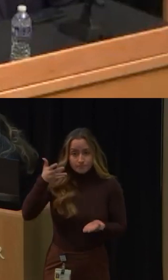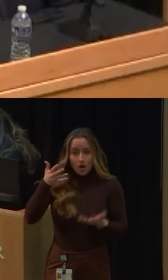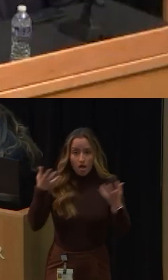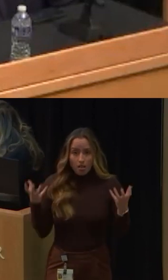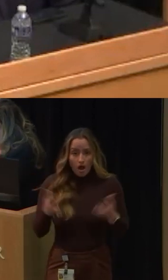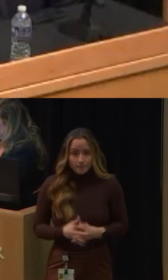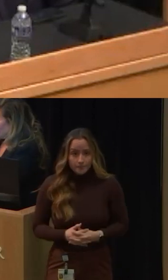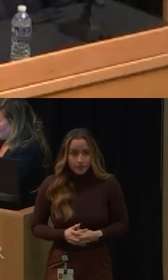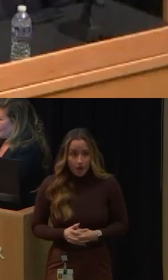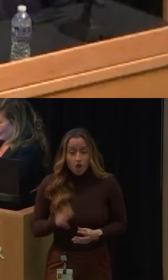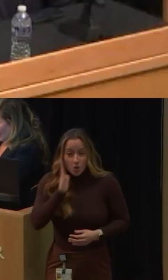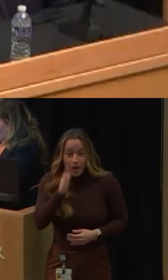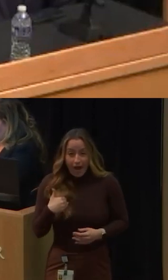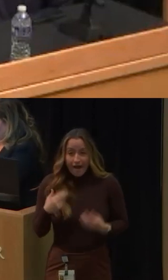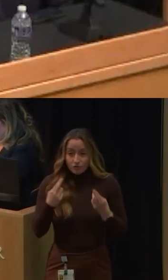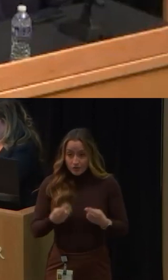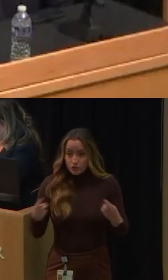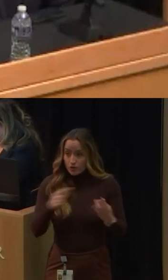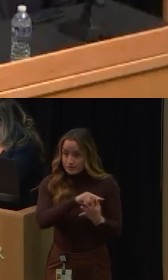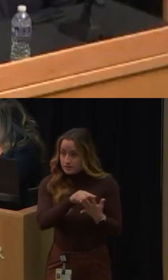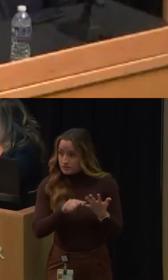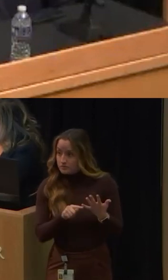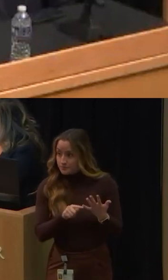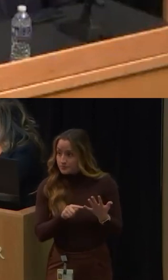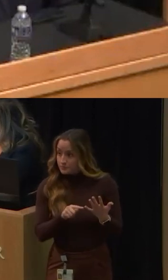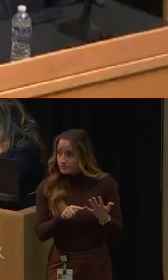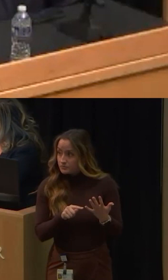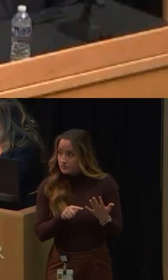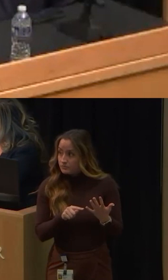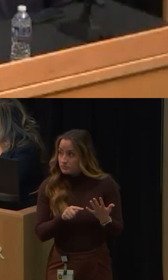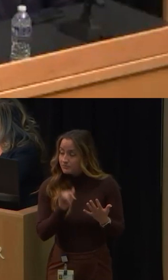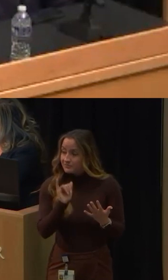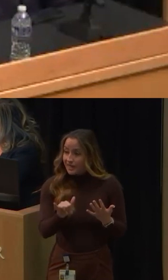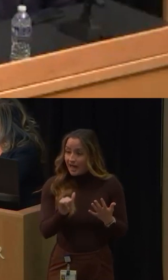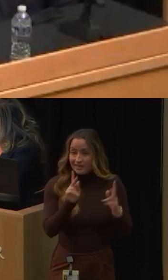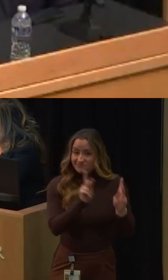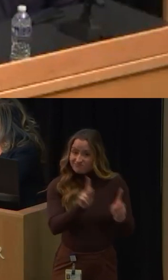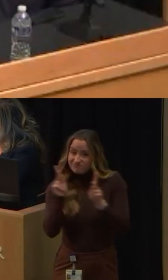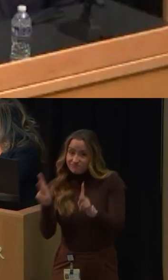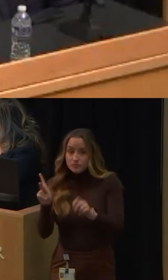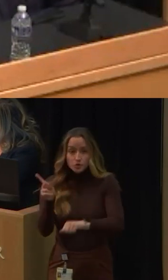and because you will have those resources, that is equivalent to an outsized level of power and therefore responsibility,